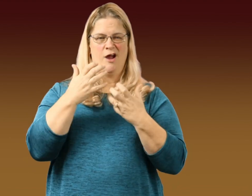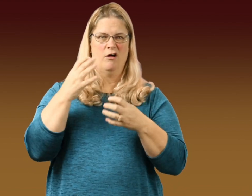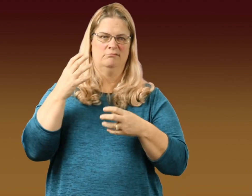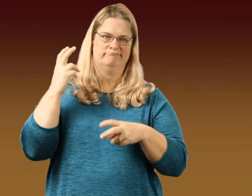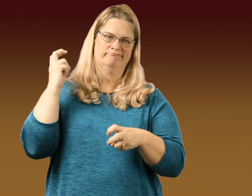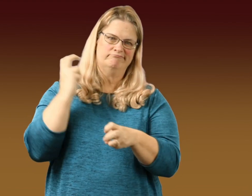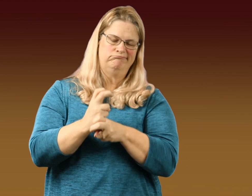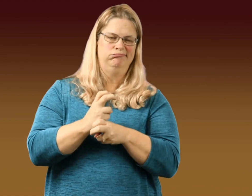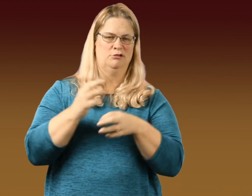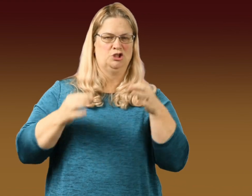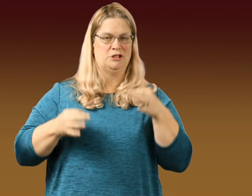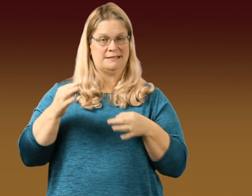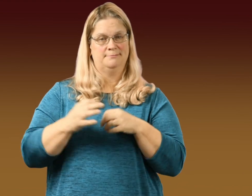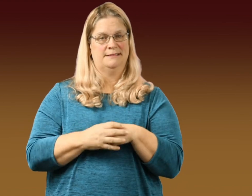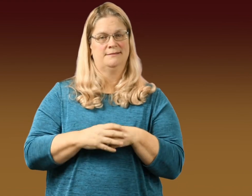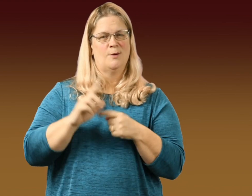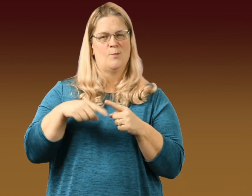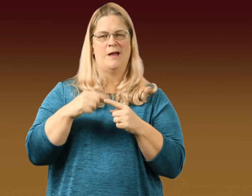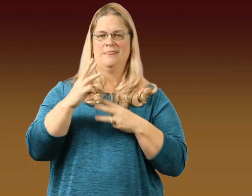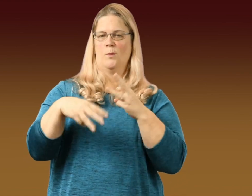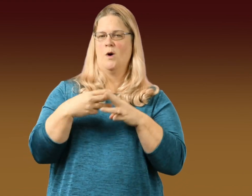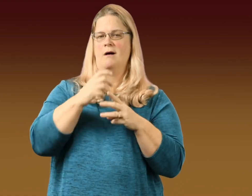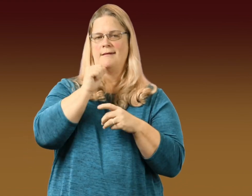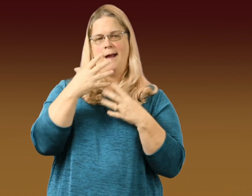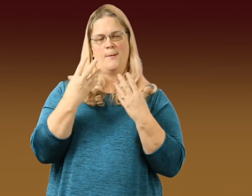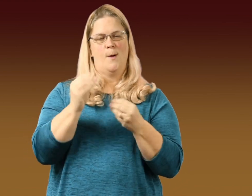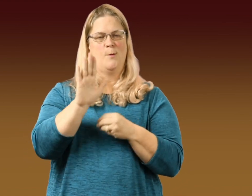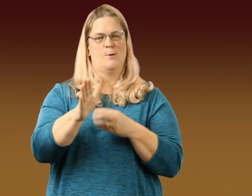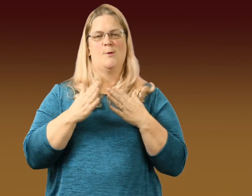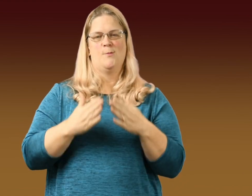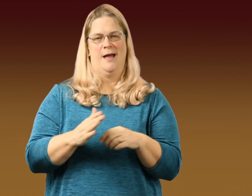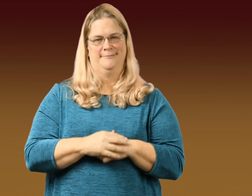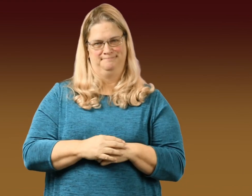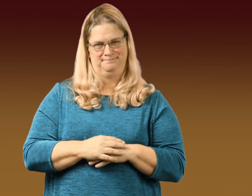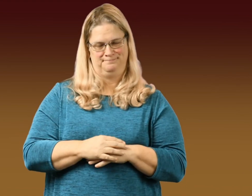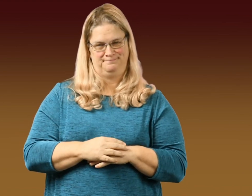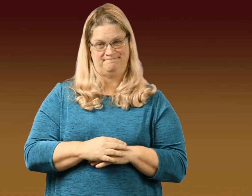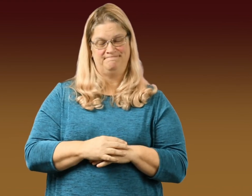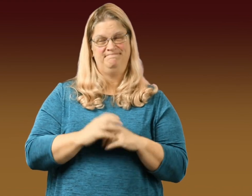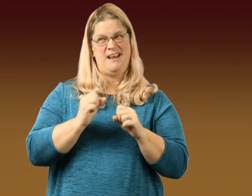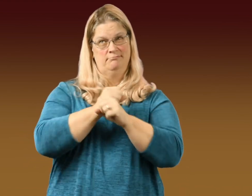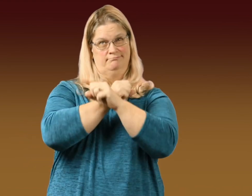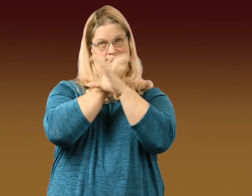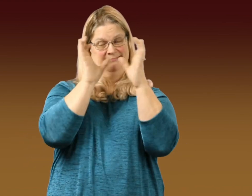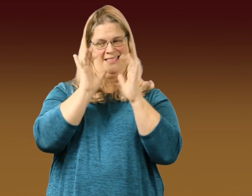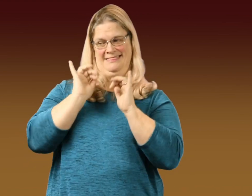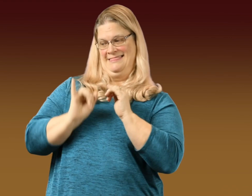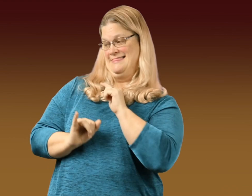to call people names, to yell, pass harsh judgment whenever the world doesn't go your way.